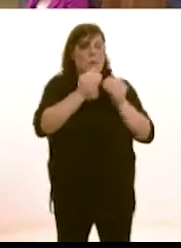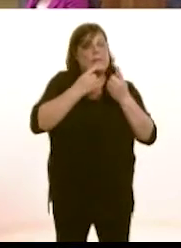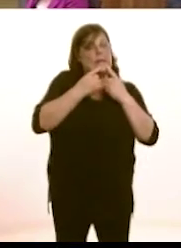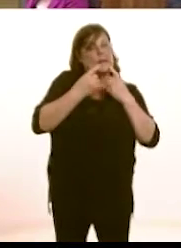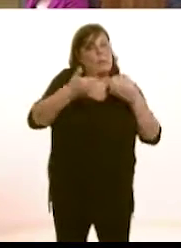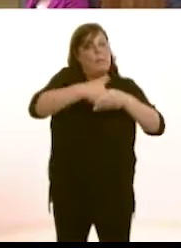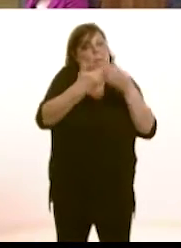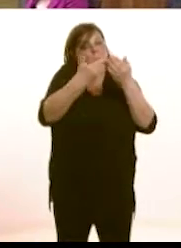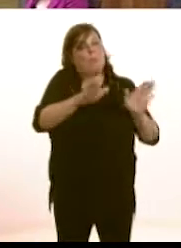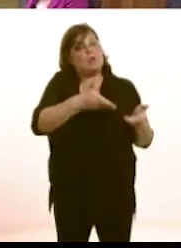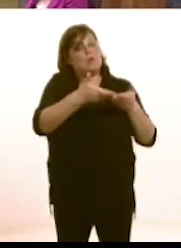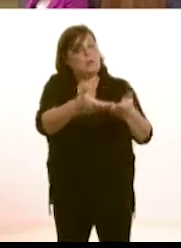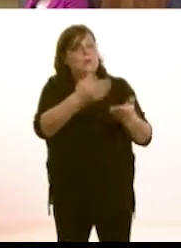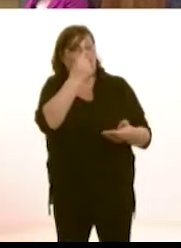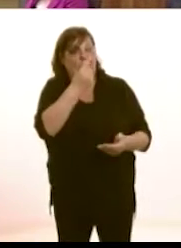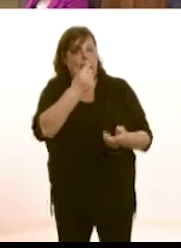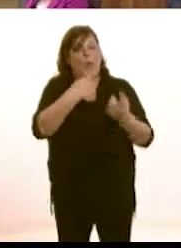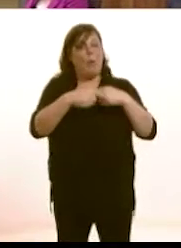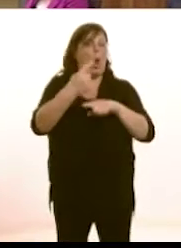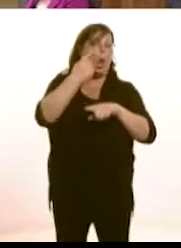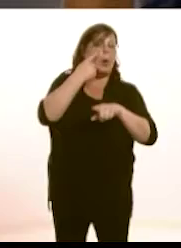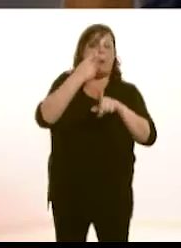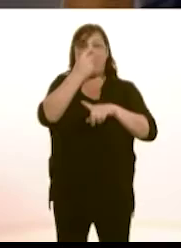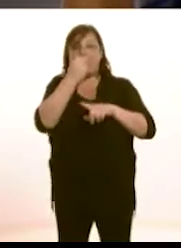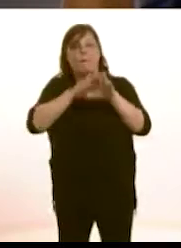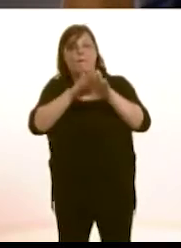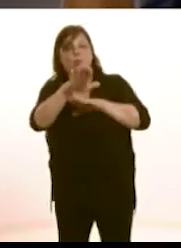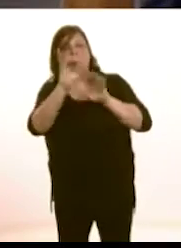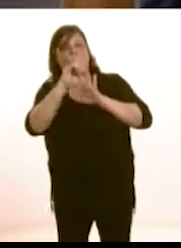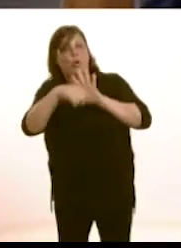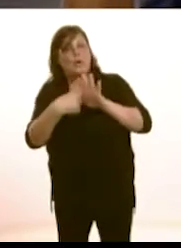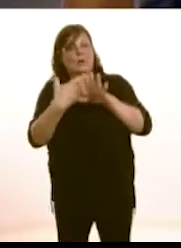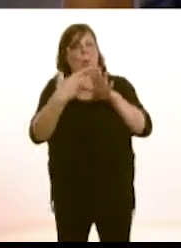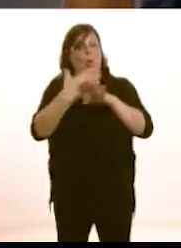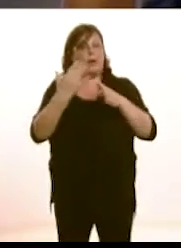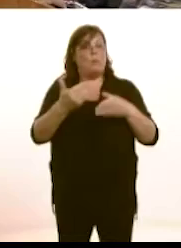We are already considering what potential projects we might be able to move forward with the help of the ONS.